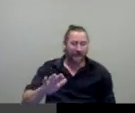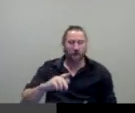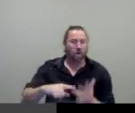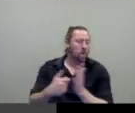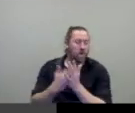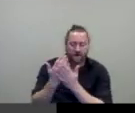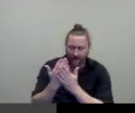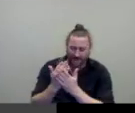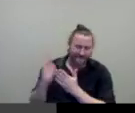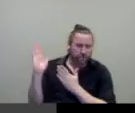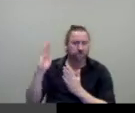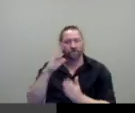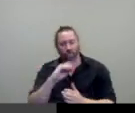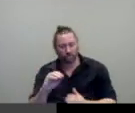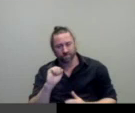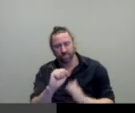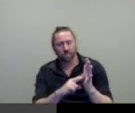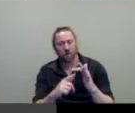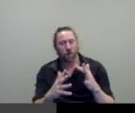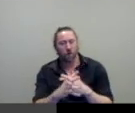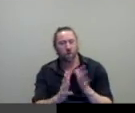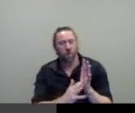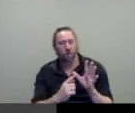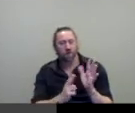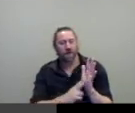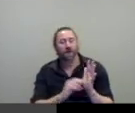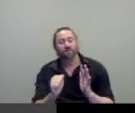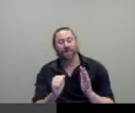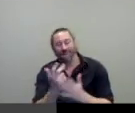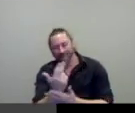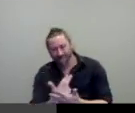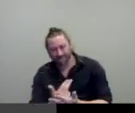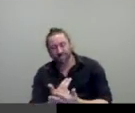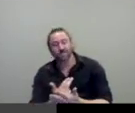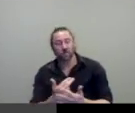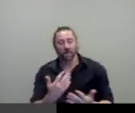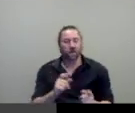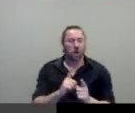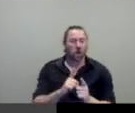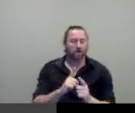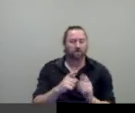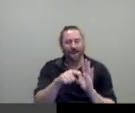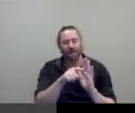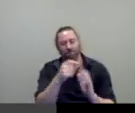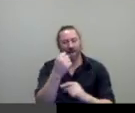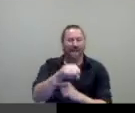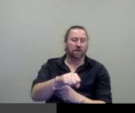earth so there's the same kind of interest in negation as we've seen in feren's work in